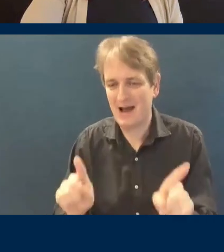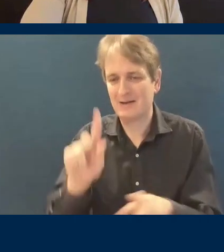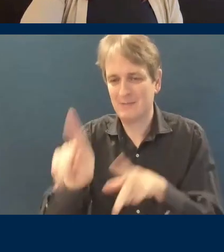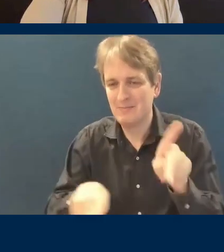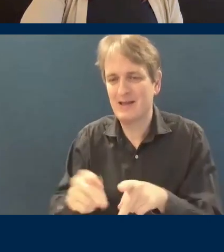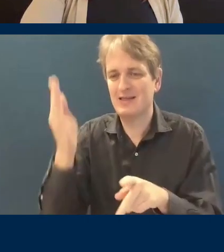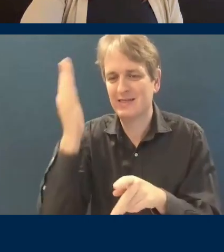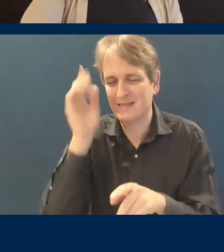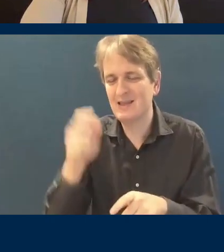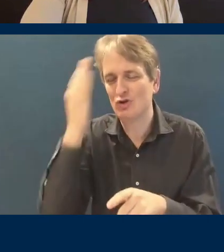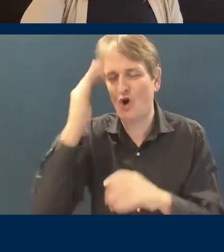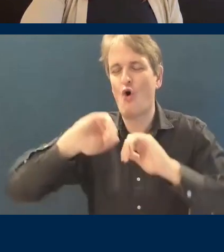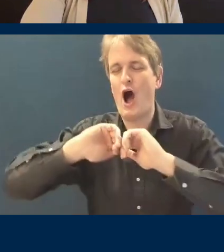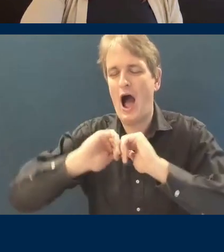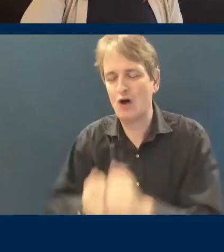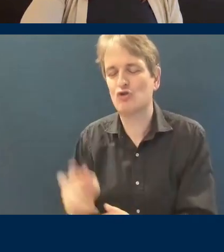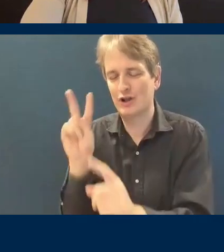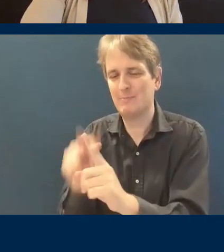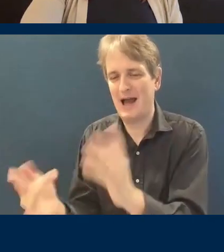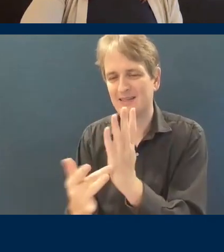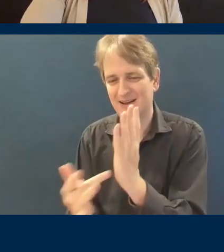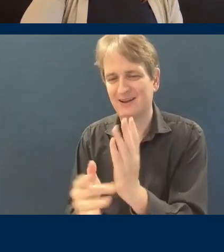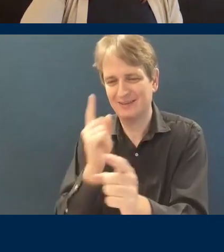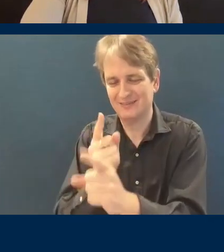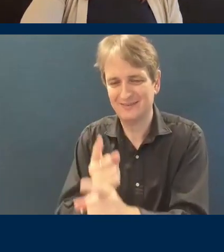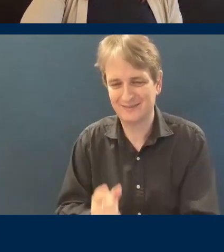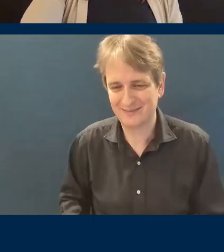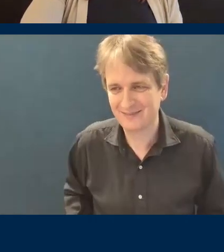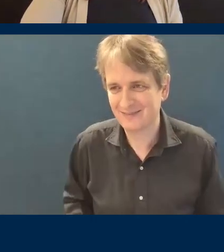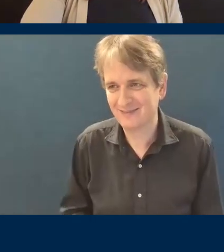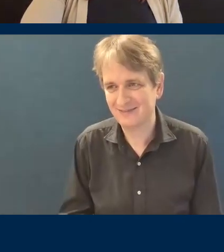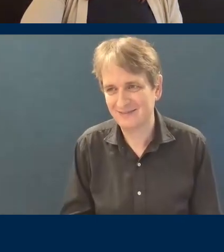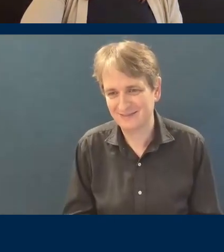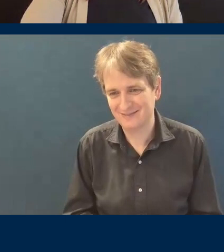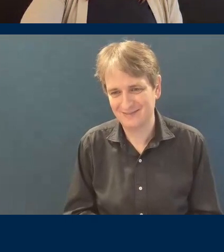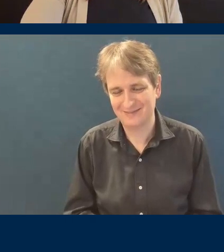that technology part. But the people need to know how to apply the technology in the right way.